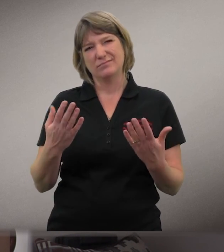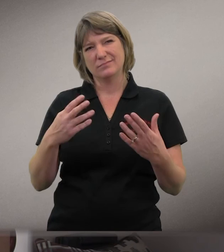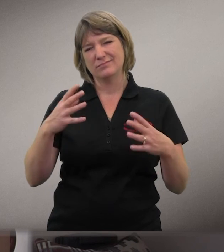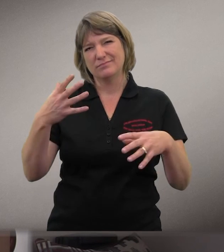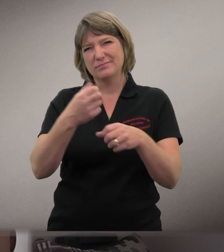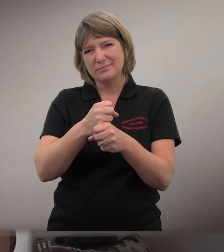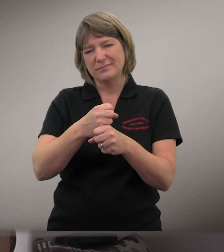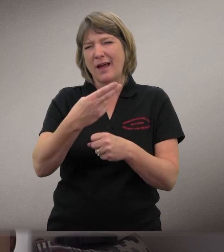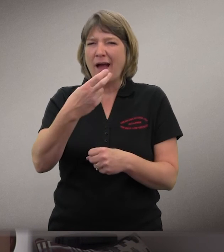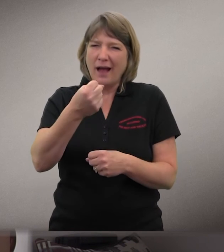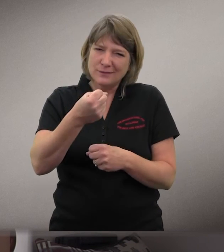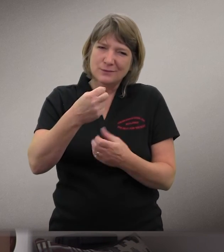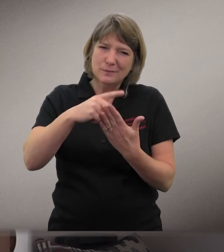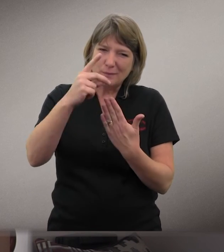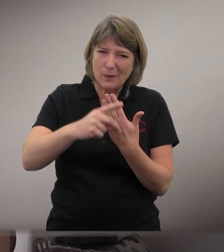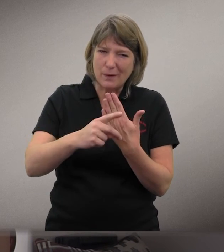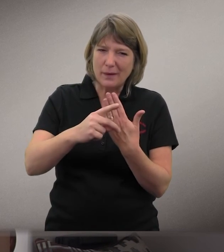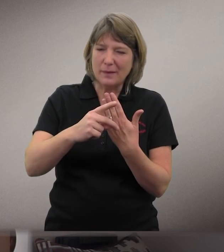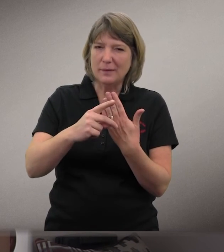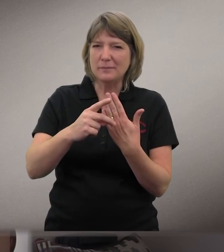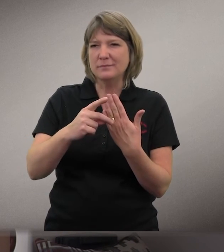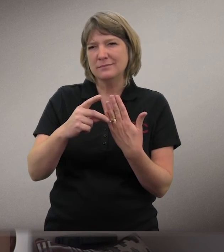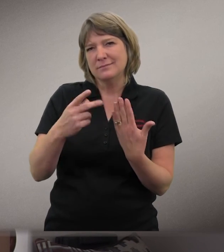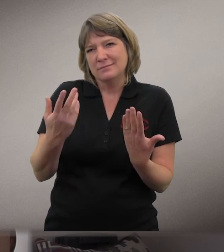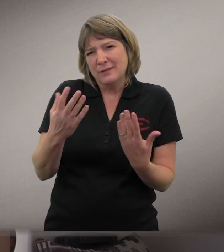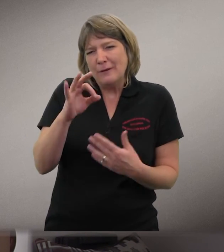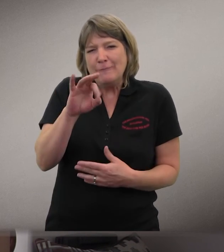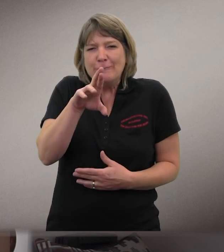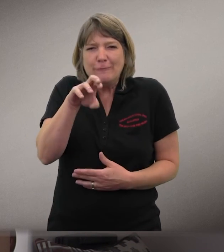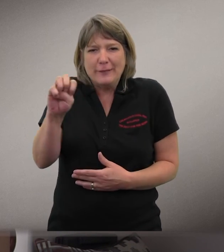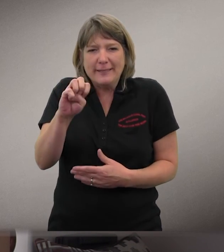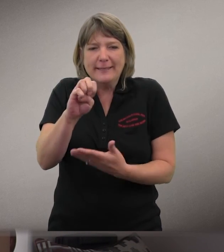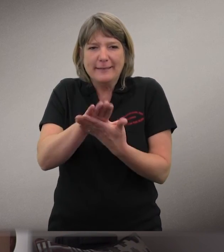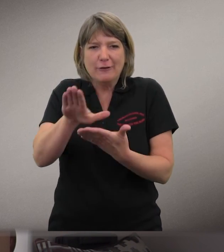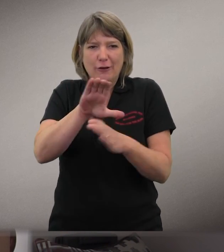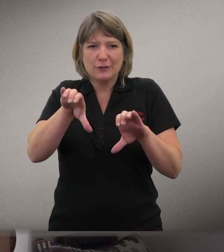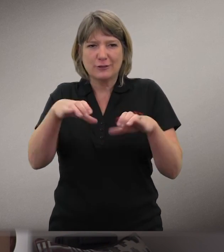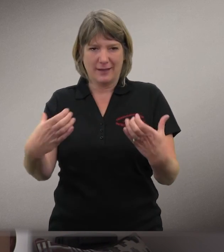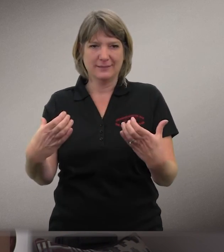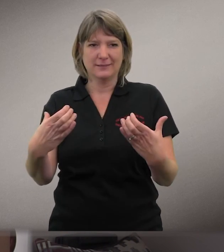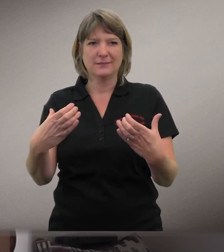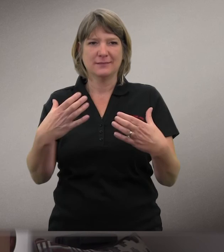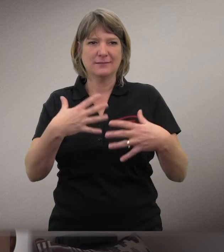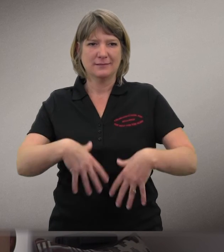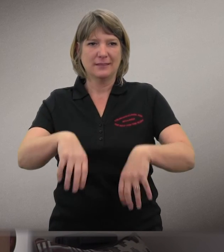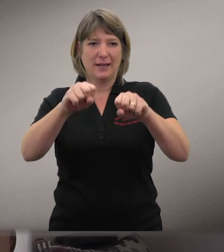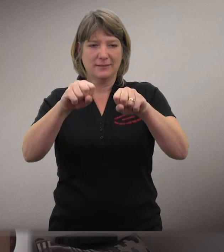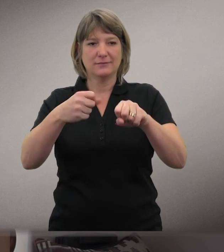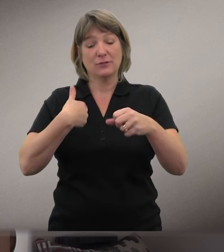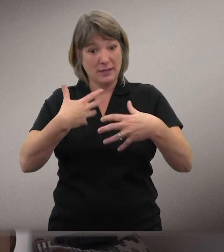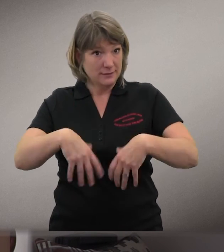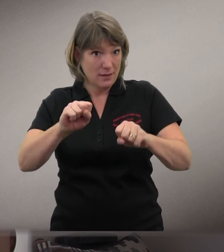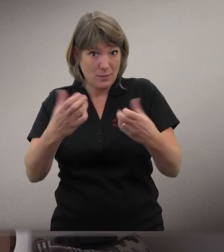Basically, it's a high school program, but it's a free college class, that I get to take.